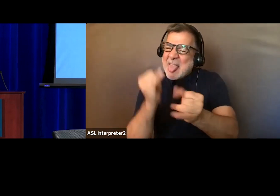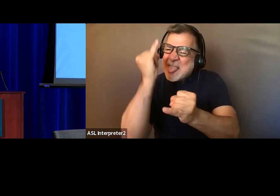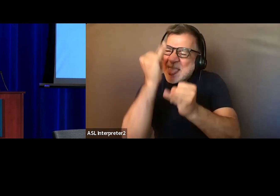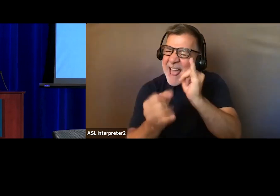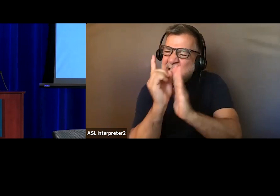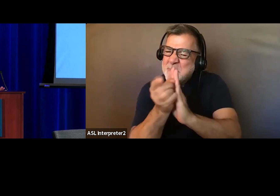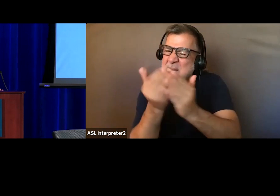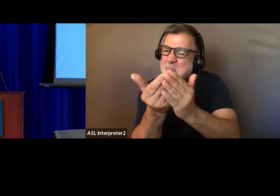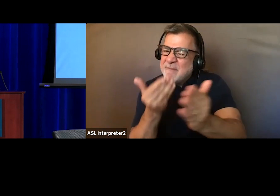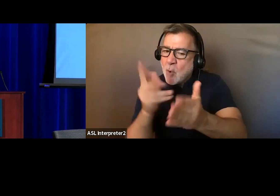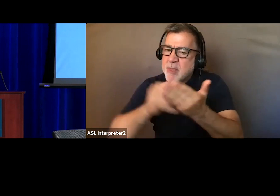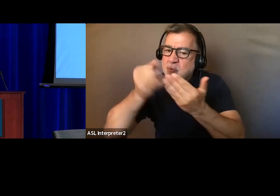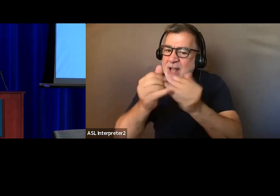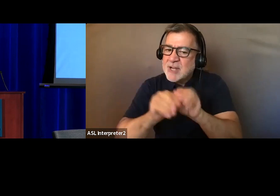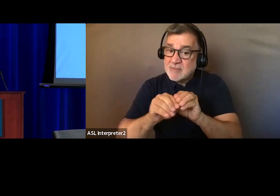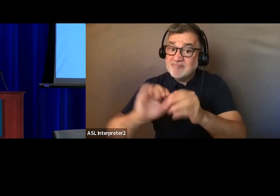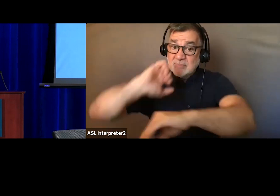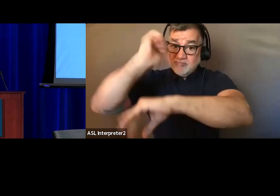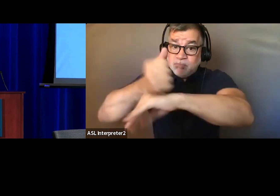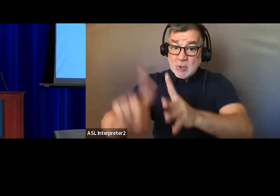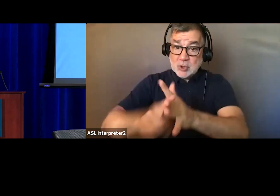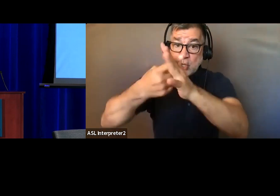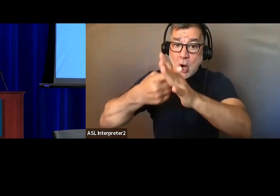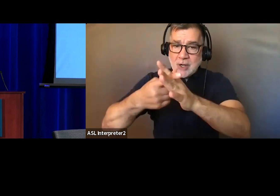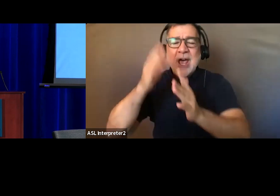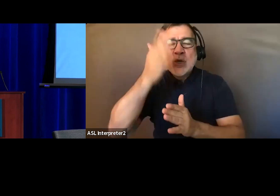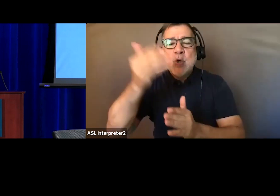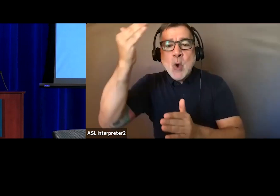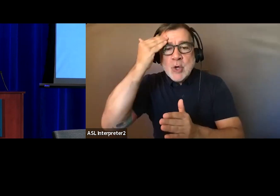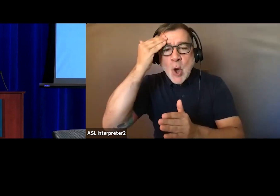and here's what your total complete rent is going to be for that space occupancy.